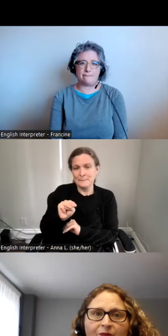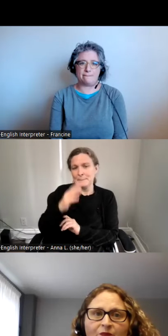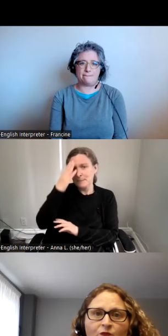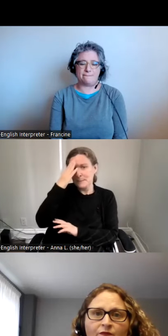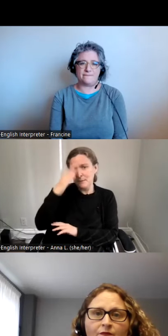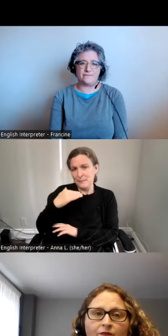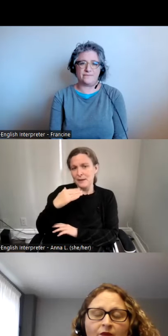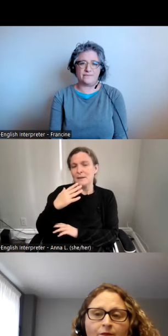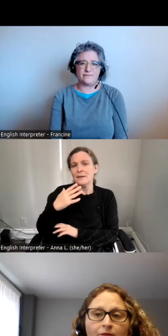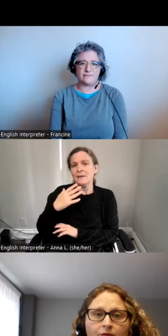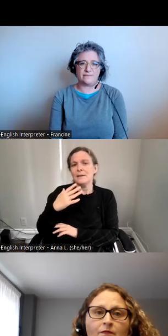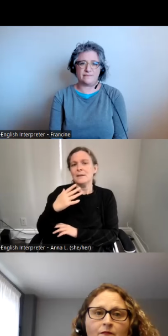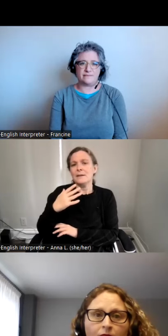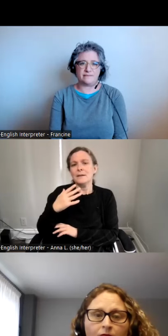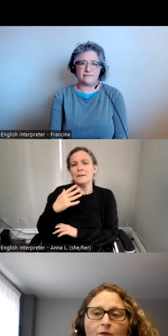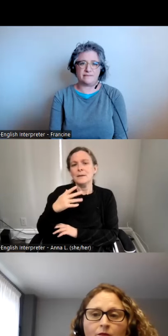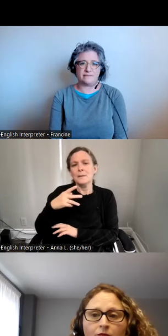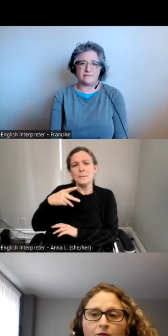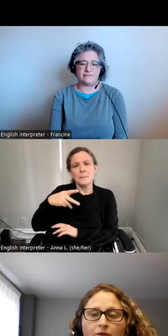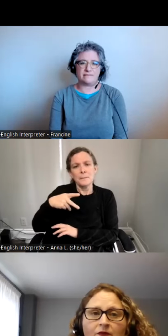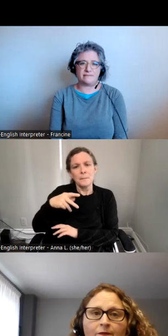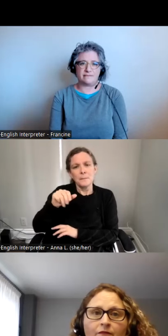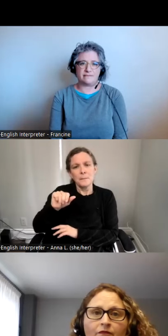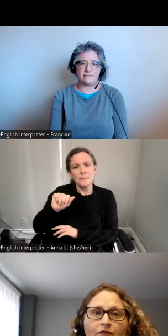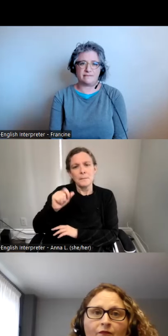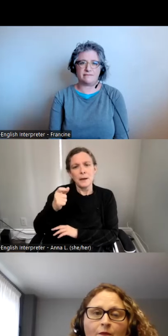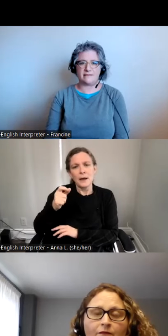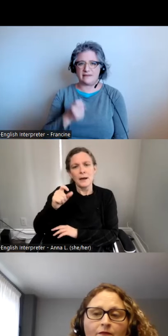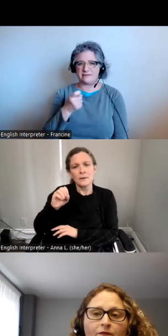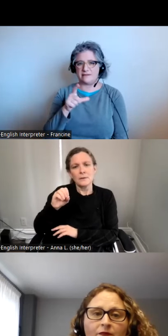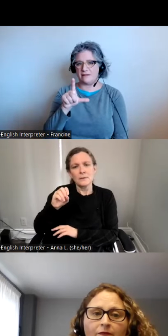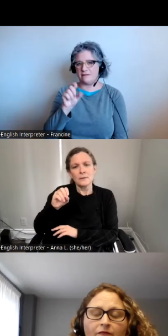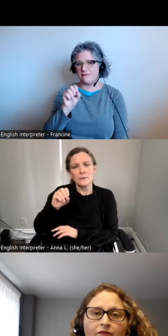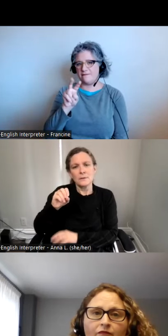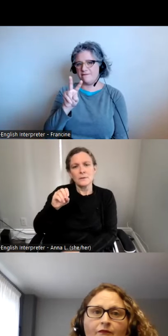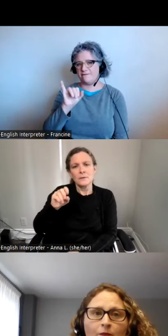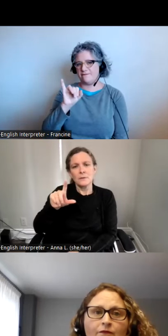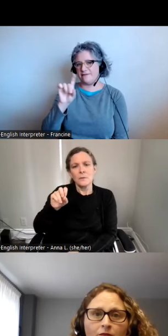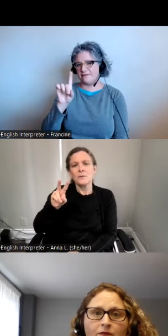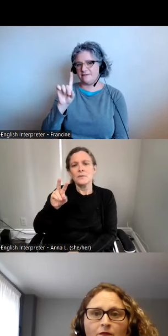. It's really, really important, especially right now. » Kim Adlard: